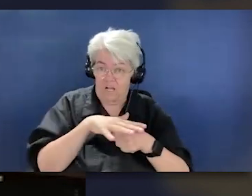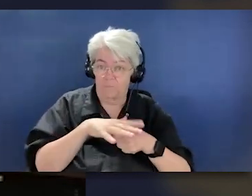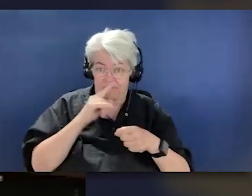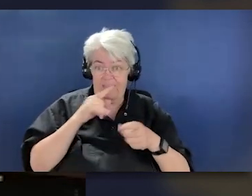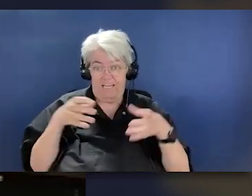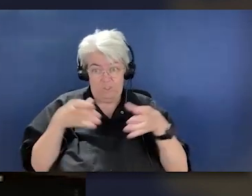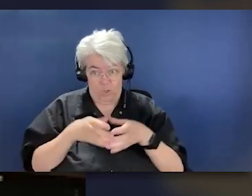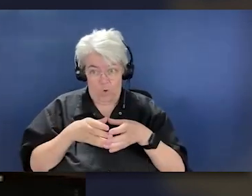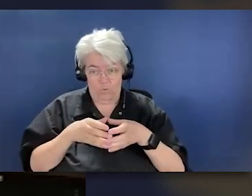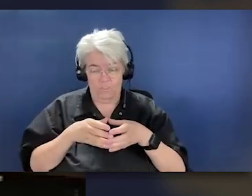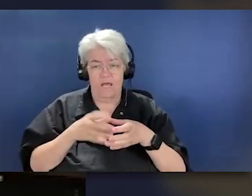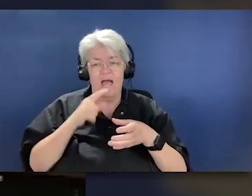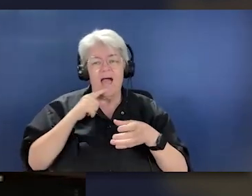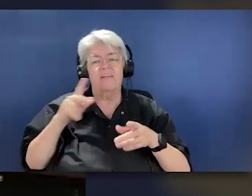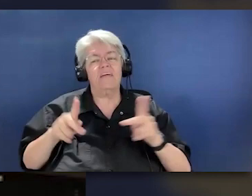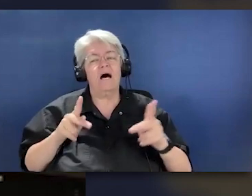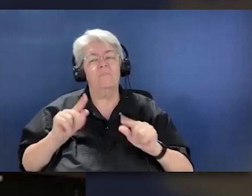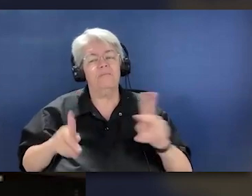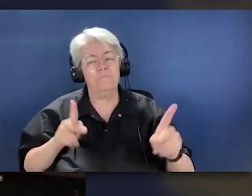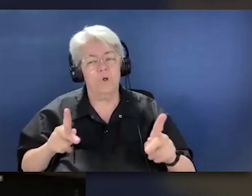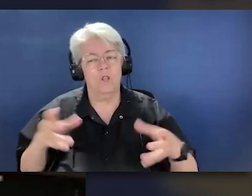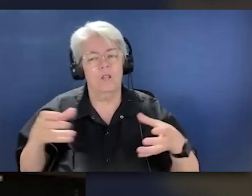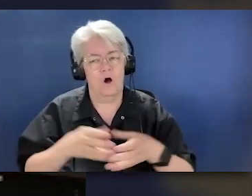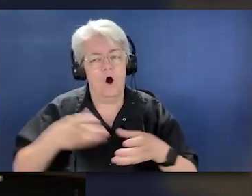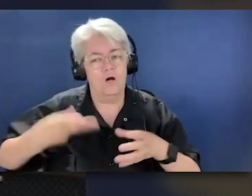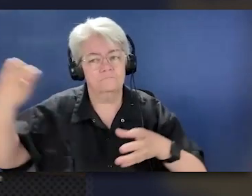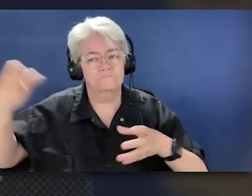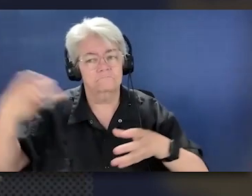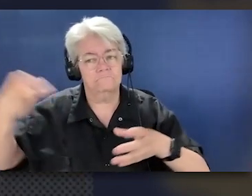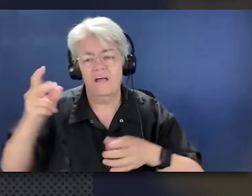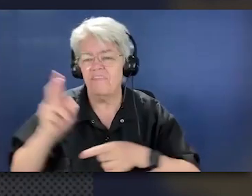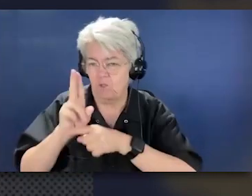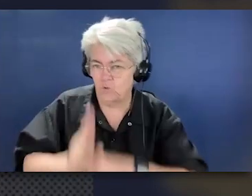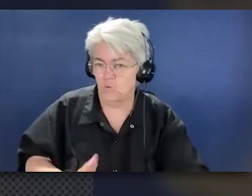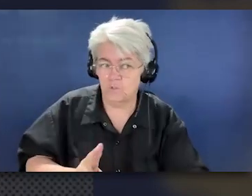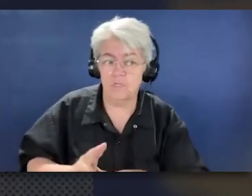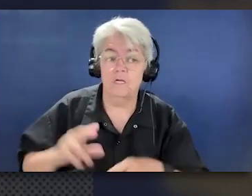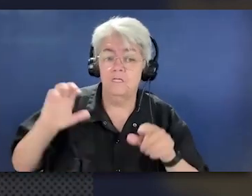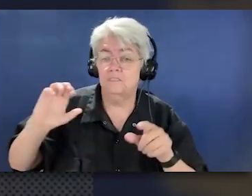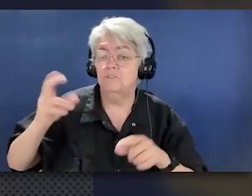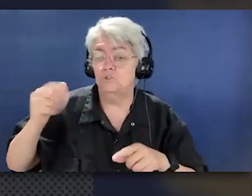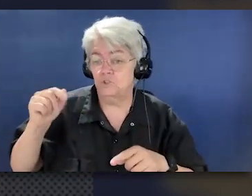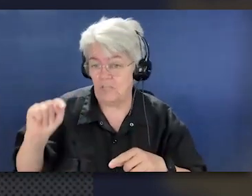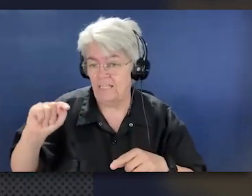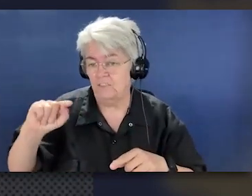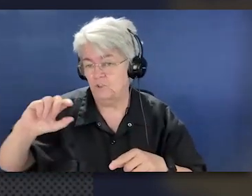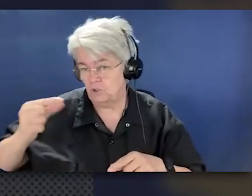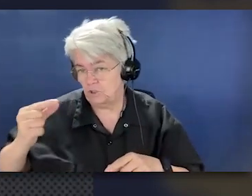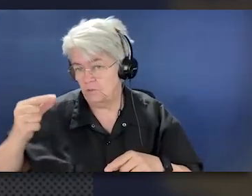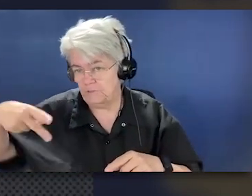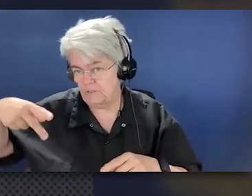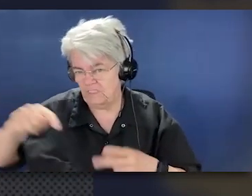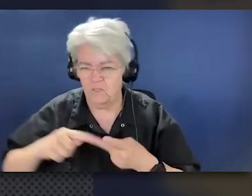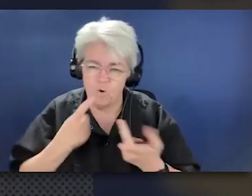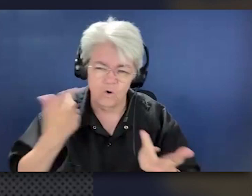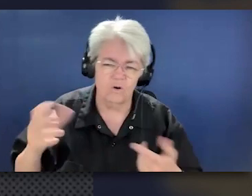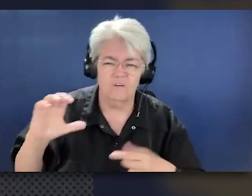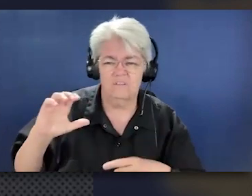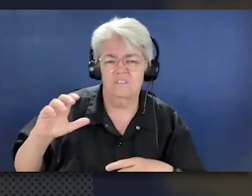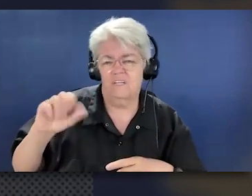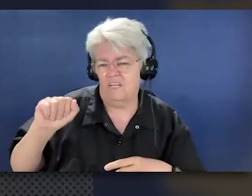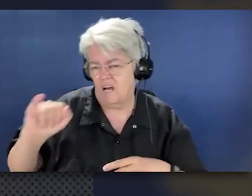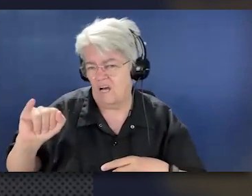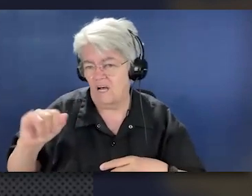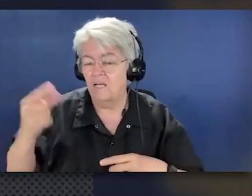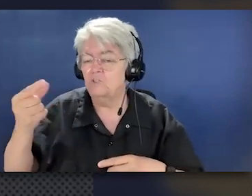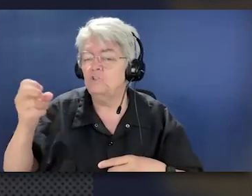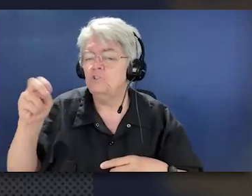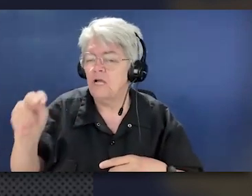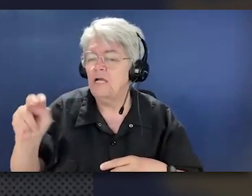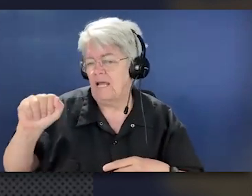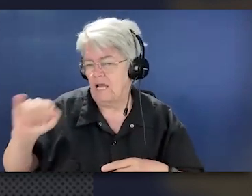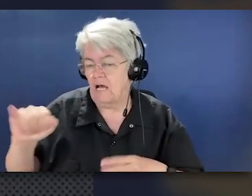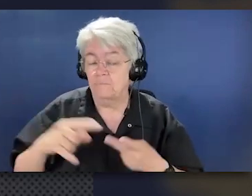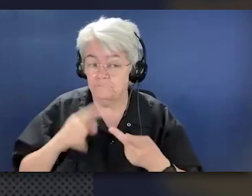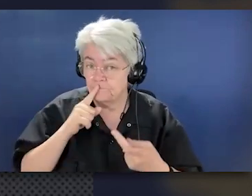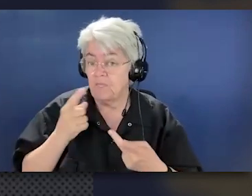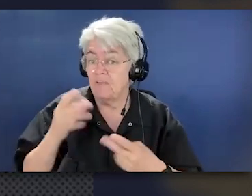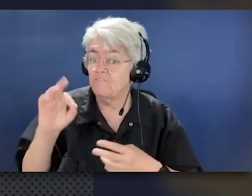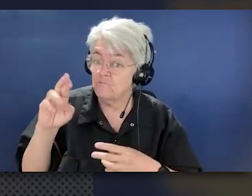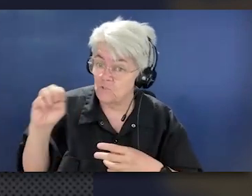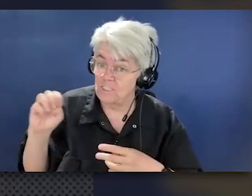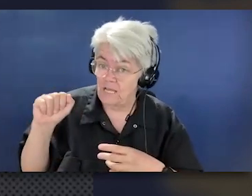extracted from, enter ChatGPT or gen AI. I asked my free gen AI to make me a picture of me giving